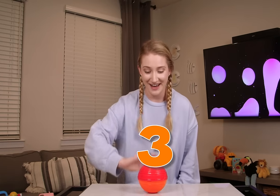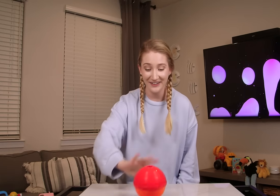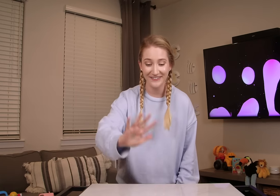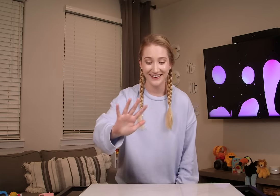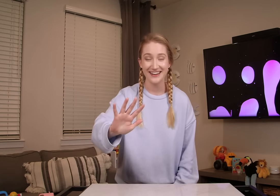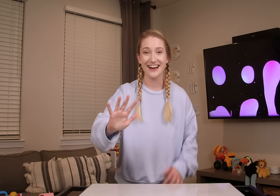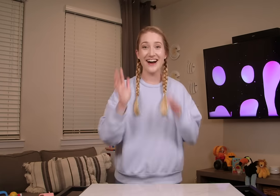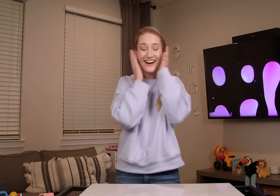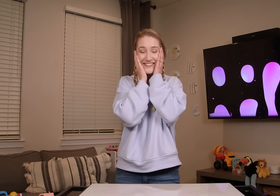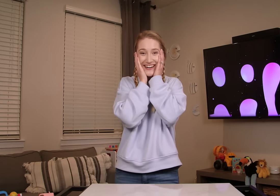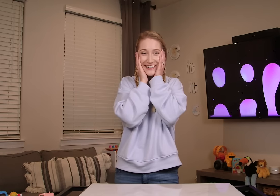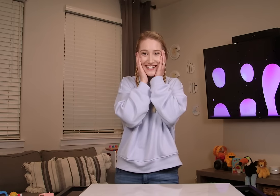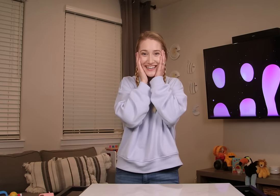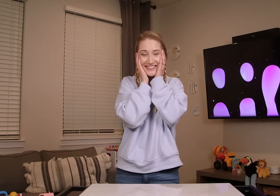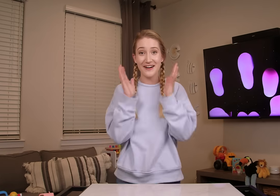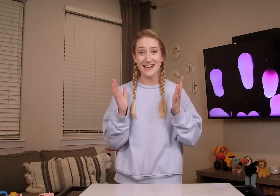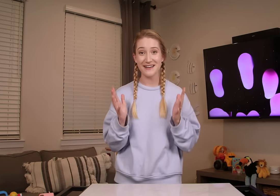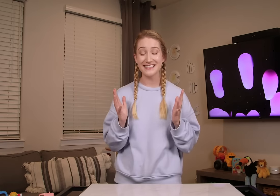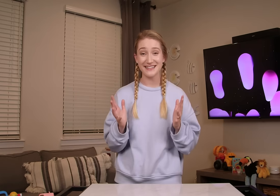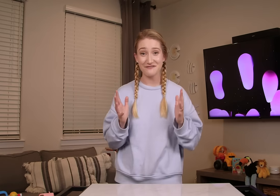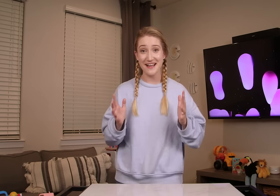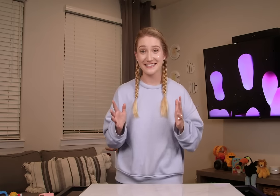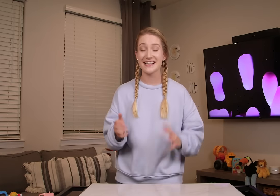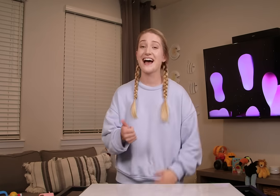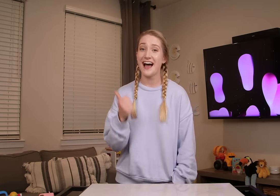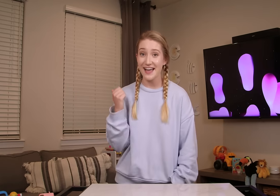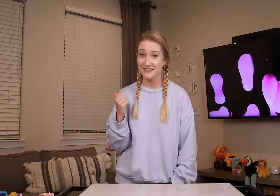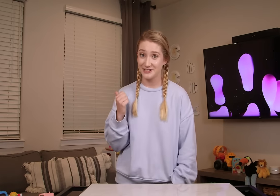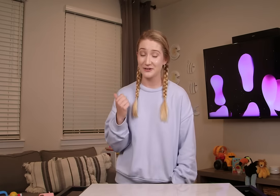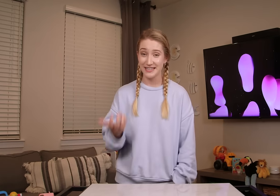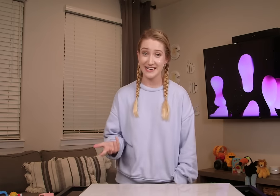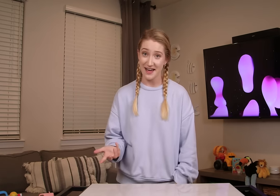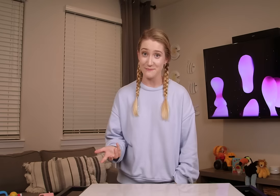Oh my goodness! I made such a mess. I have to go clean it up.